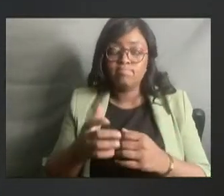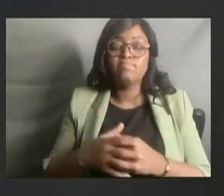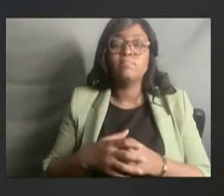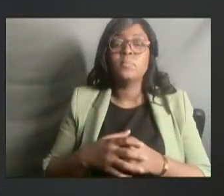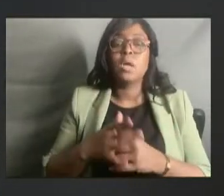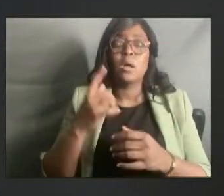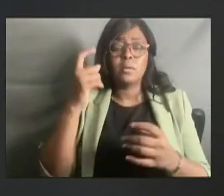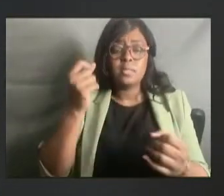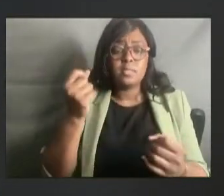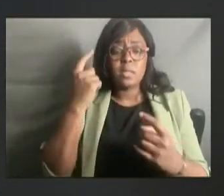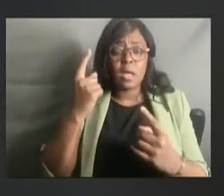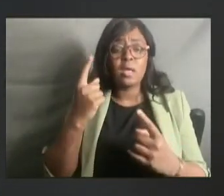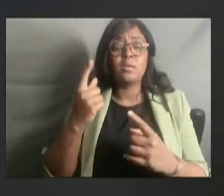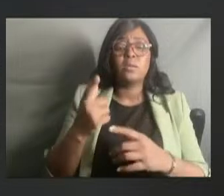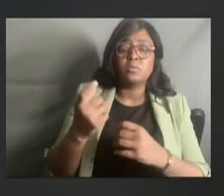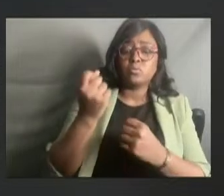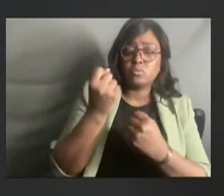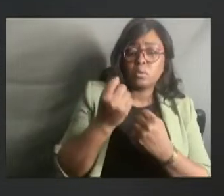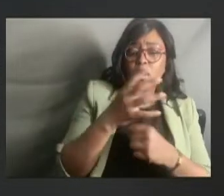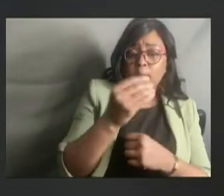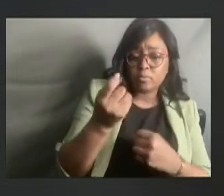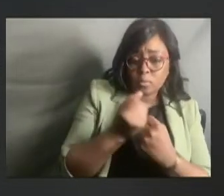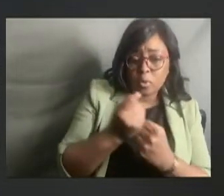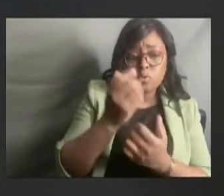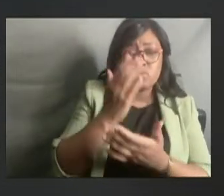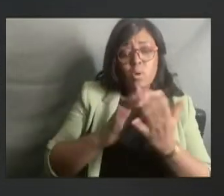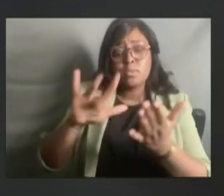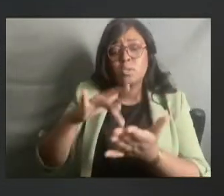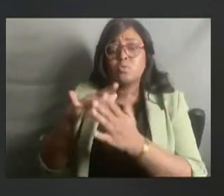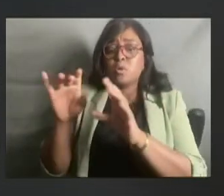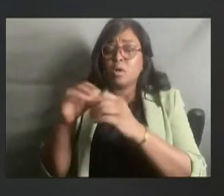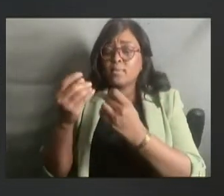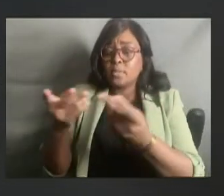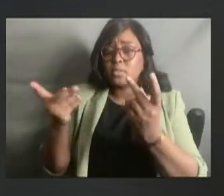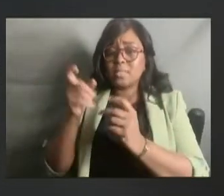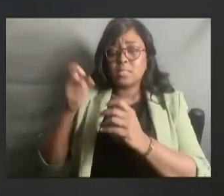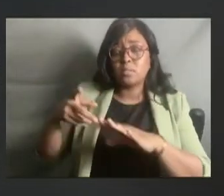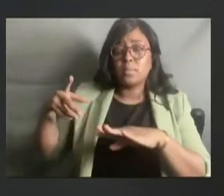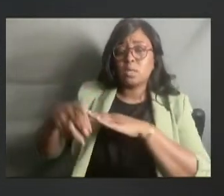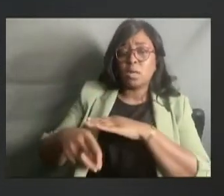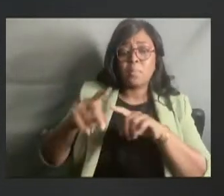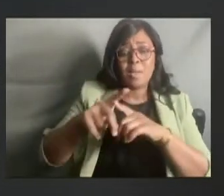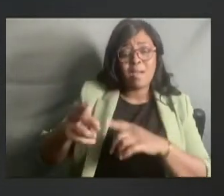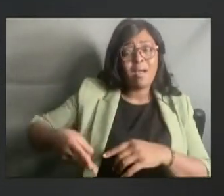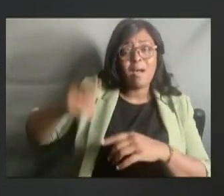to get in and out. I understand and support that some central